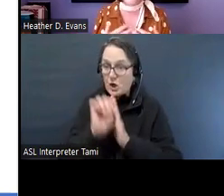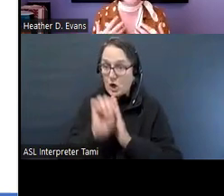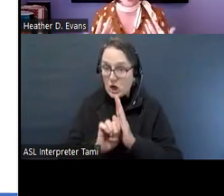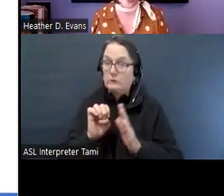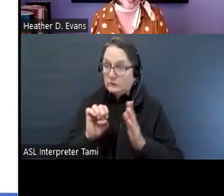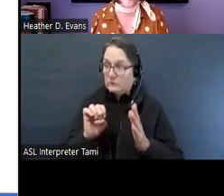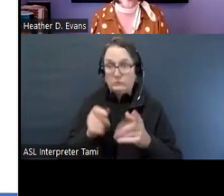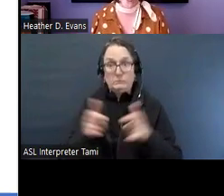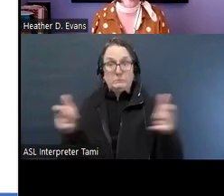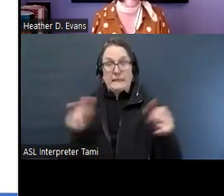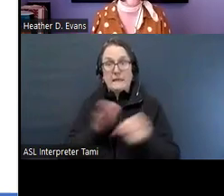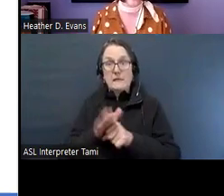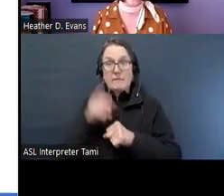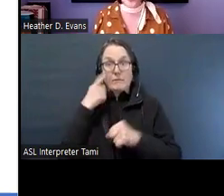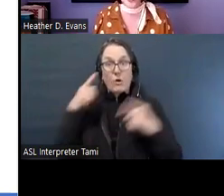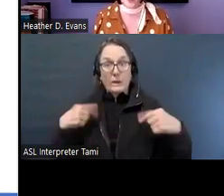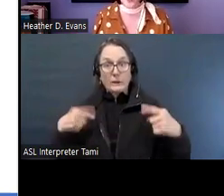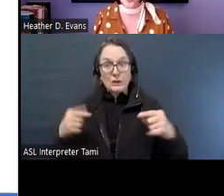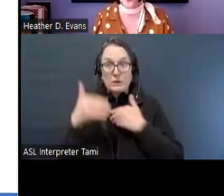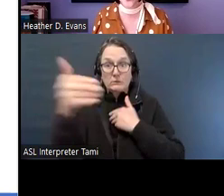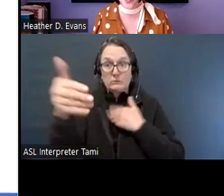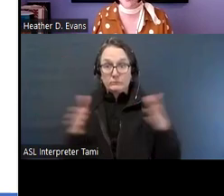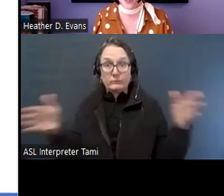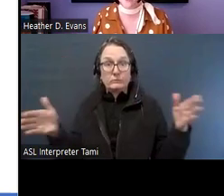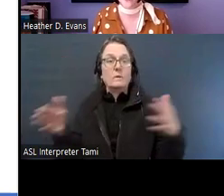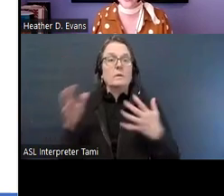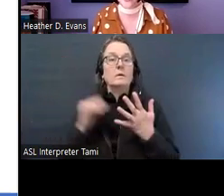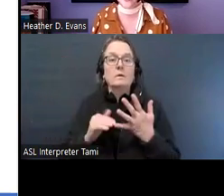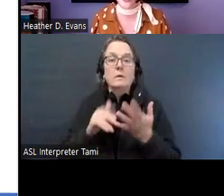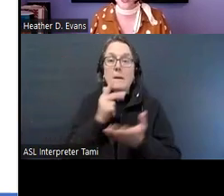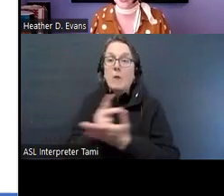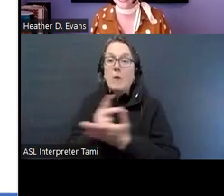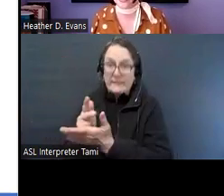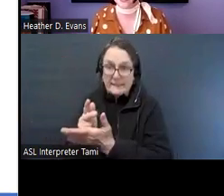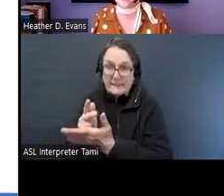Is there a relief area for service animals when they arrive to your clinic?